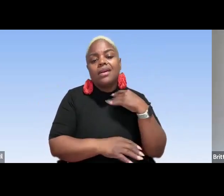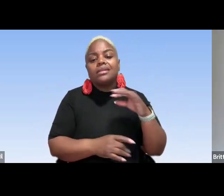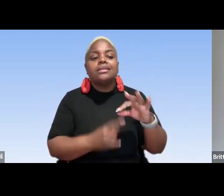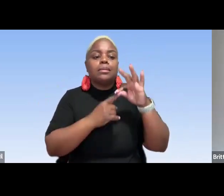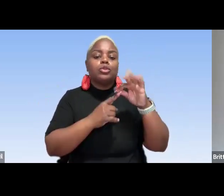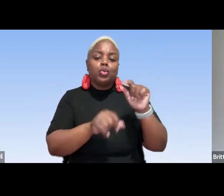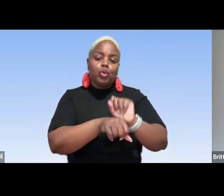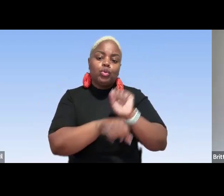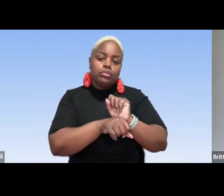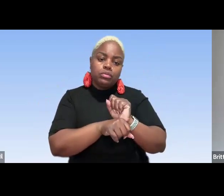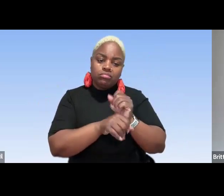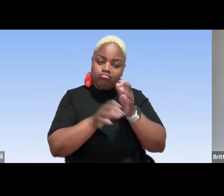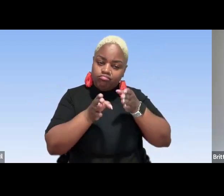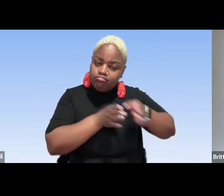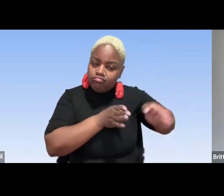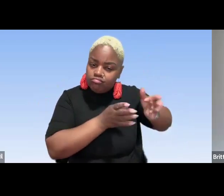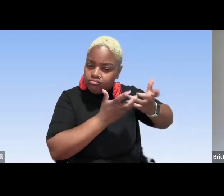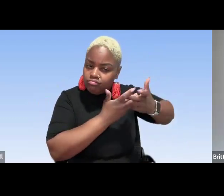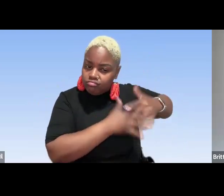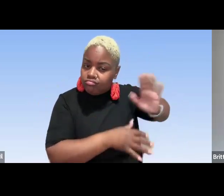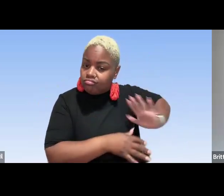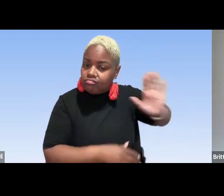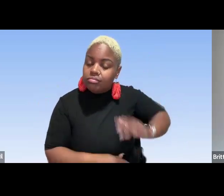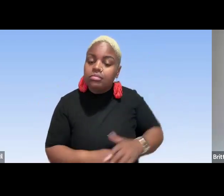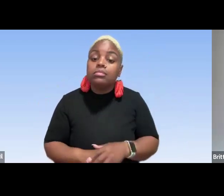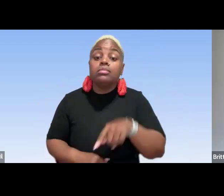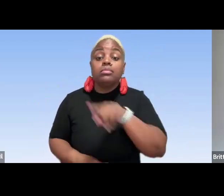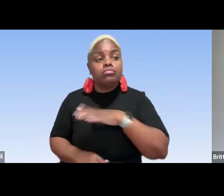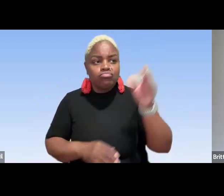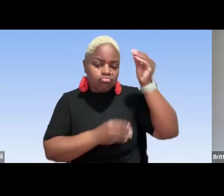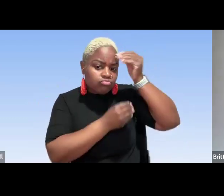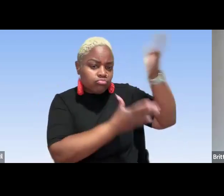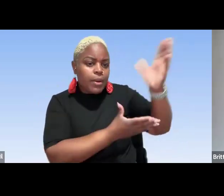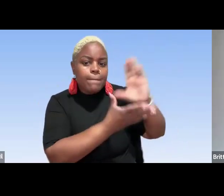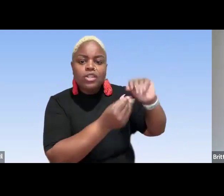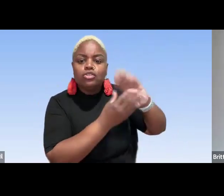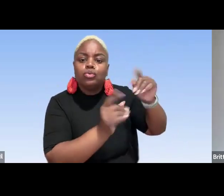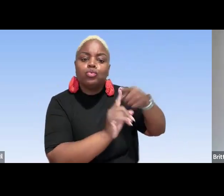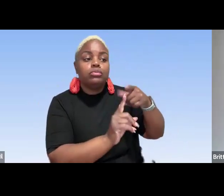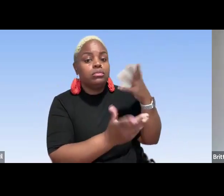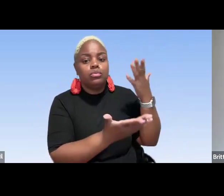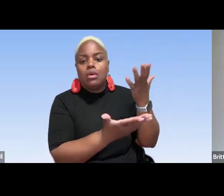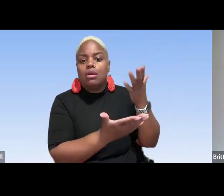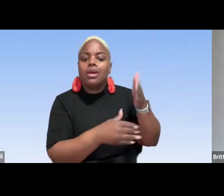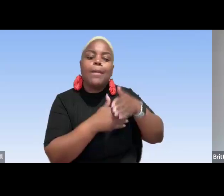they sent a message to a nearby Communist rally that was going on to ask for help.